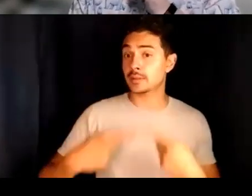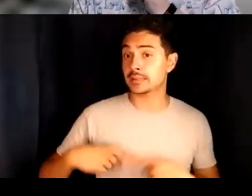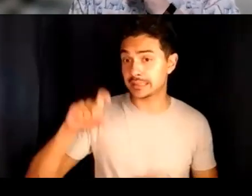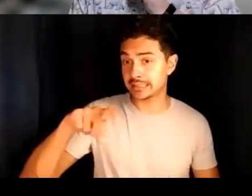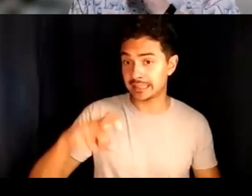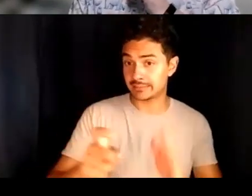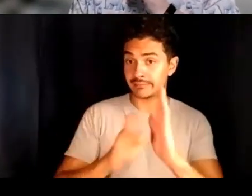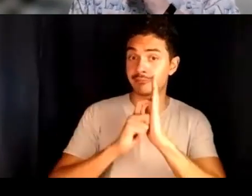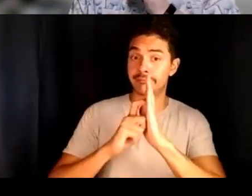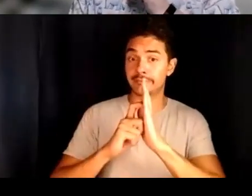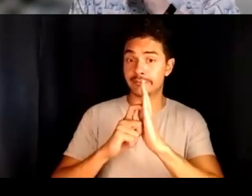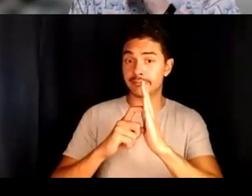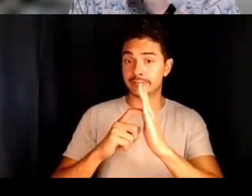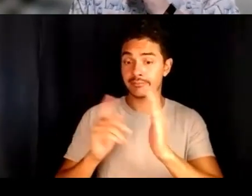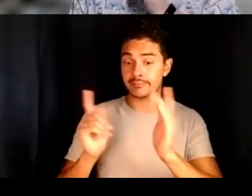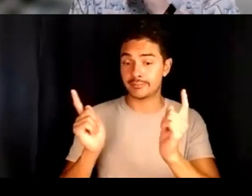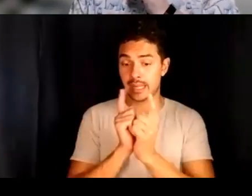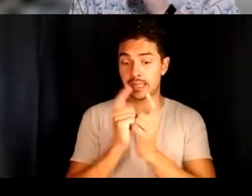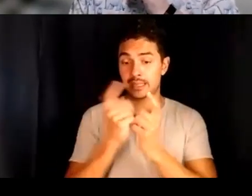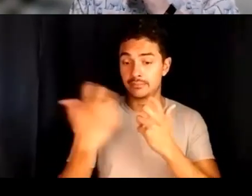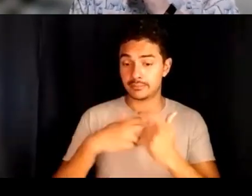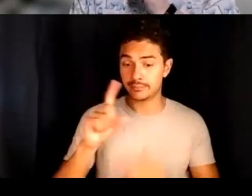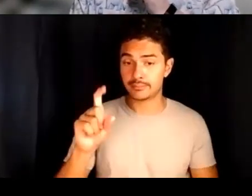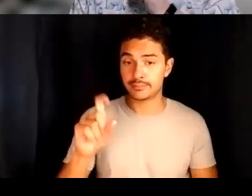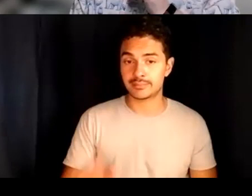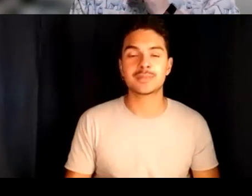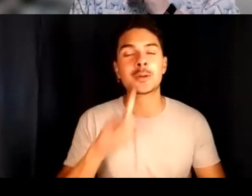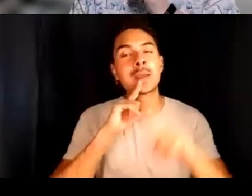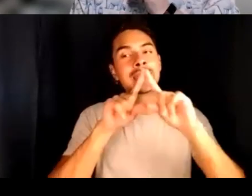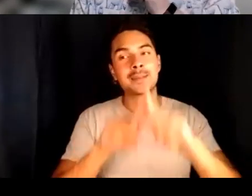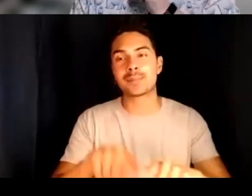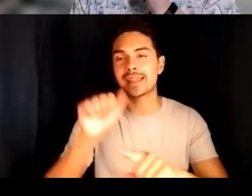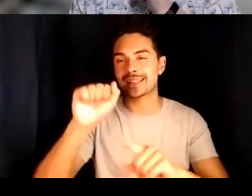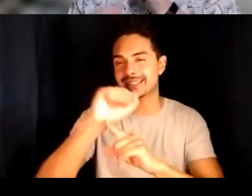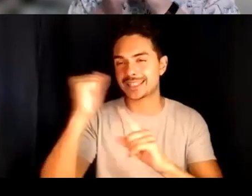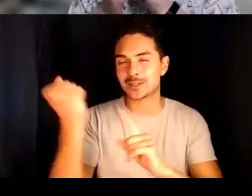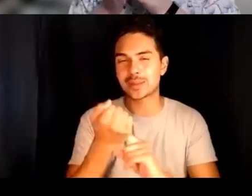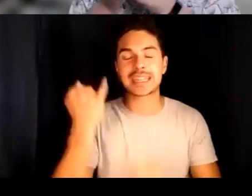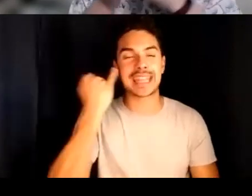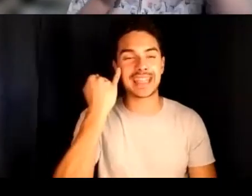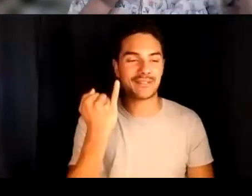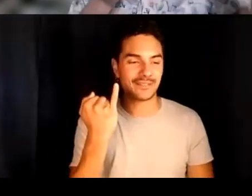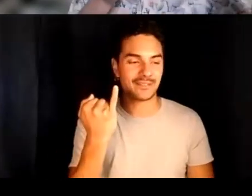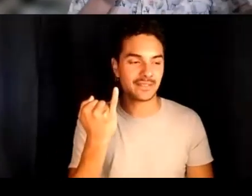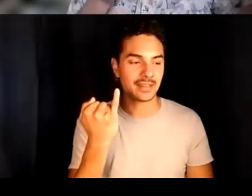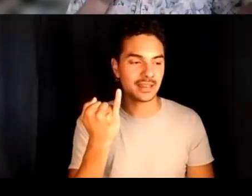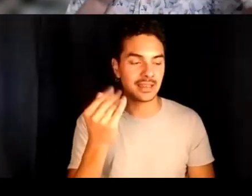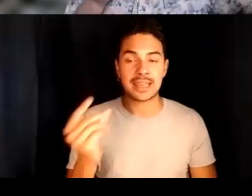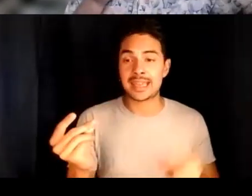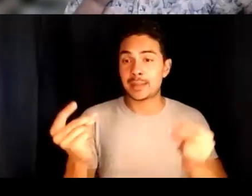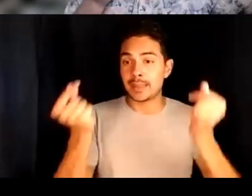Again, it's gonna vary based on the situation. If there is an immediate, you know,